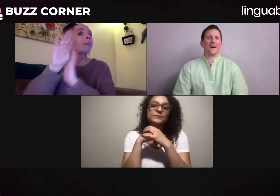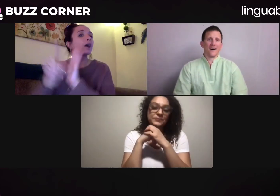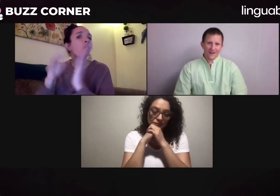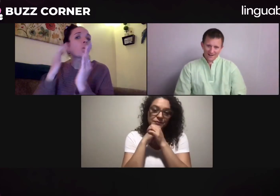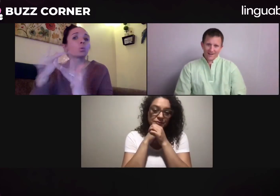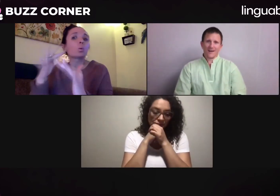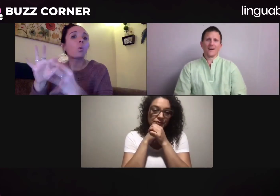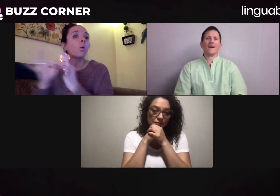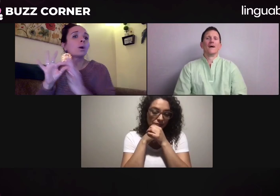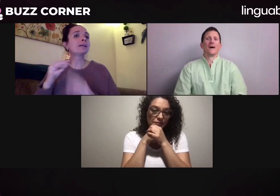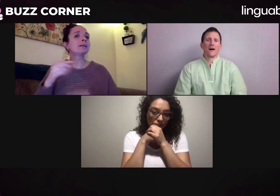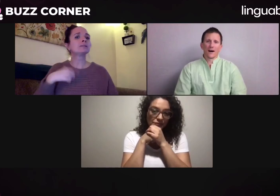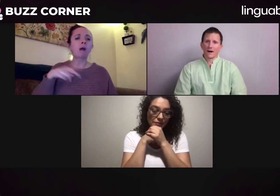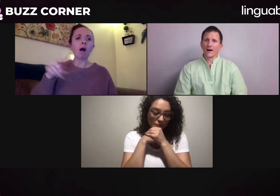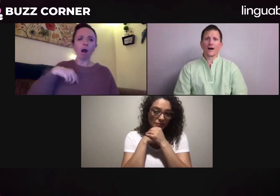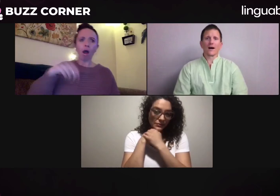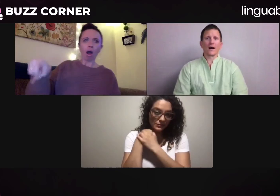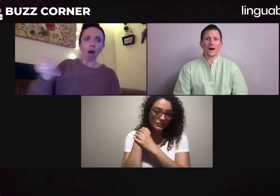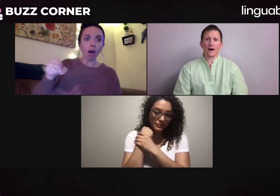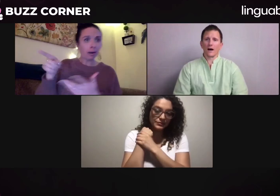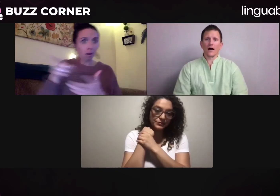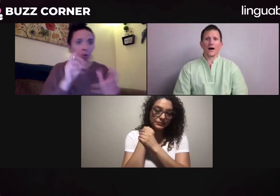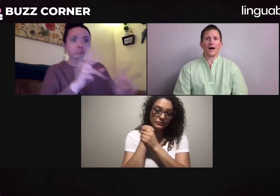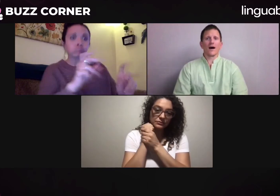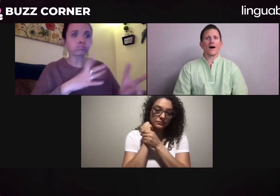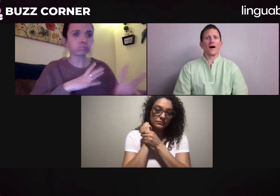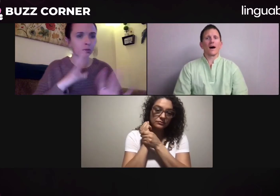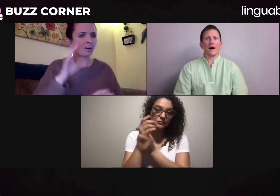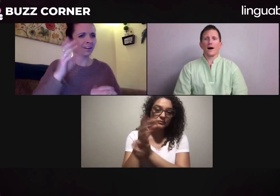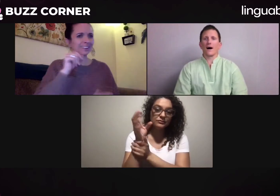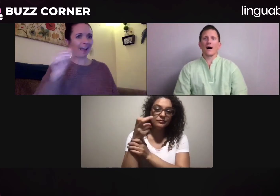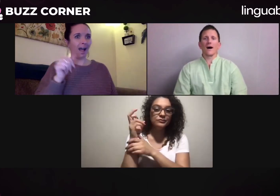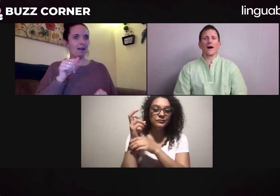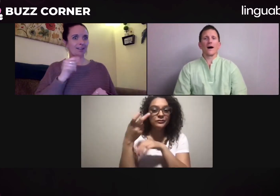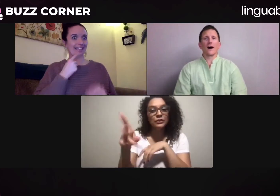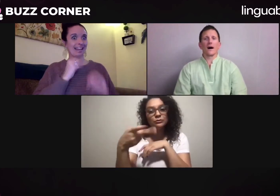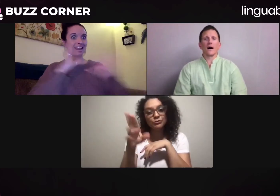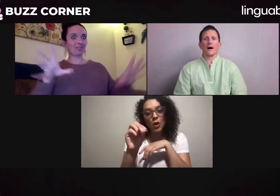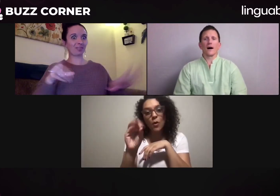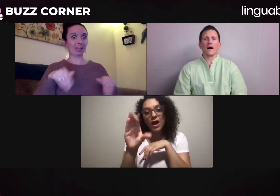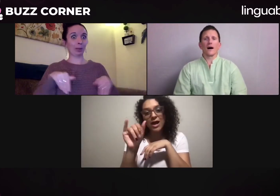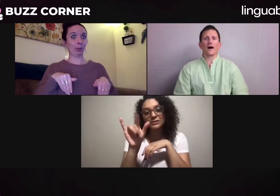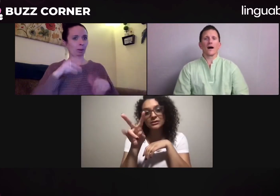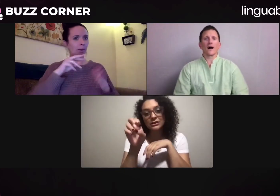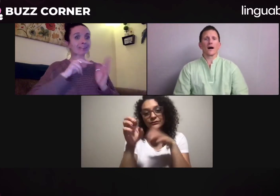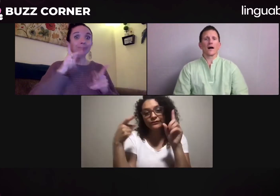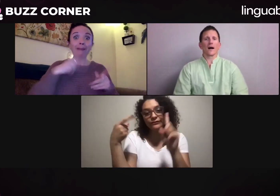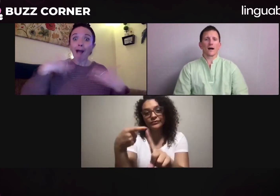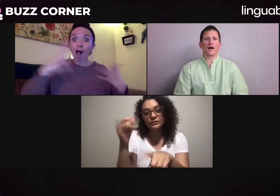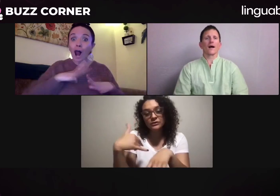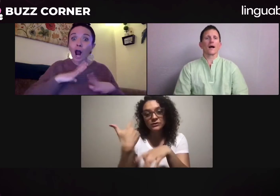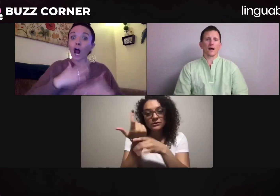and the interpreter to make sure that the access is happening in a way that a deaf person wants, they need to be proactive.